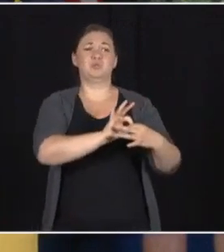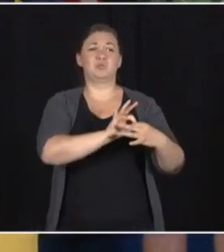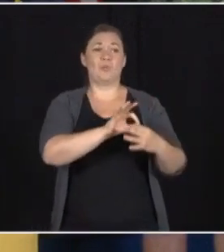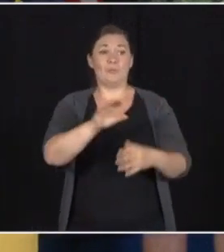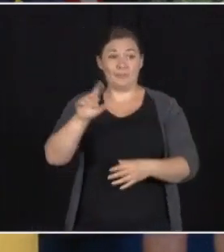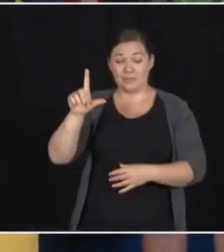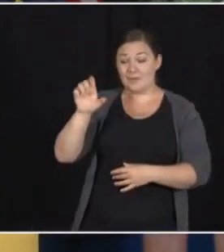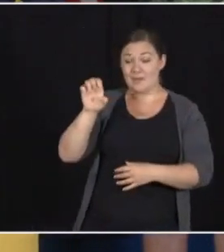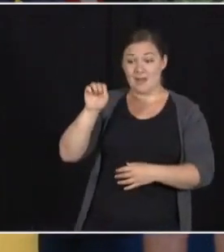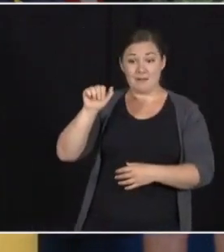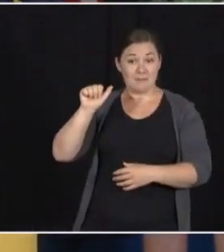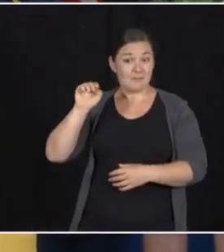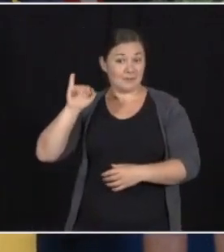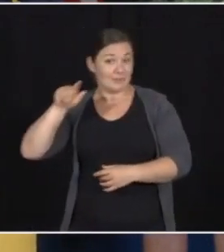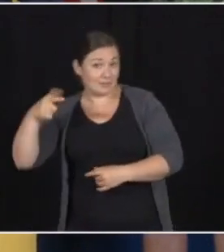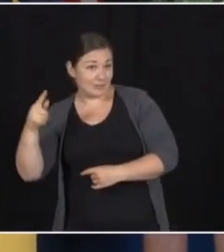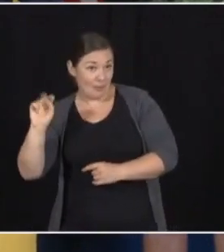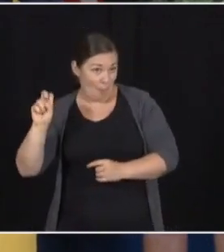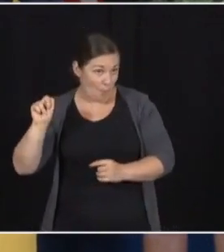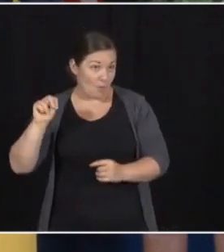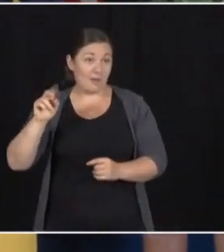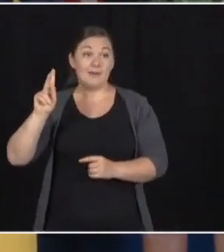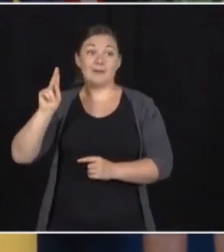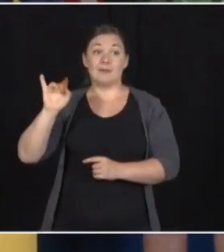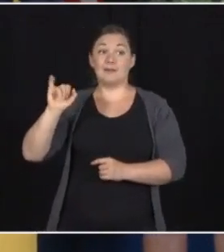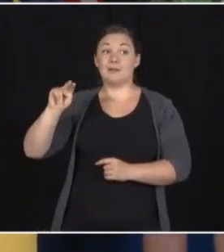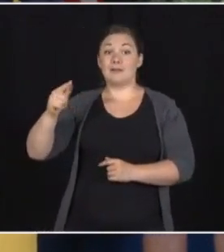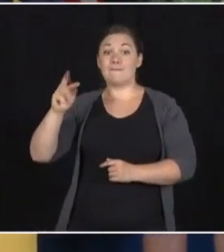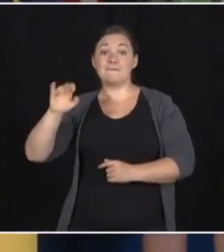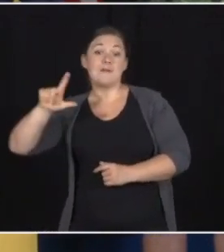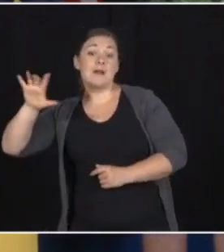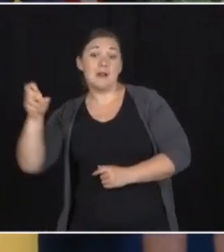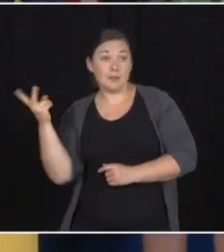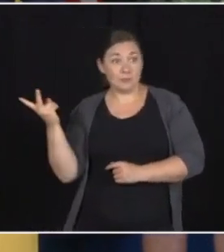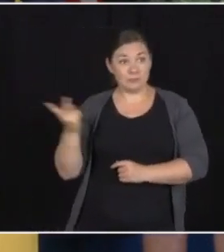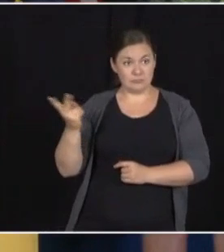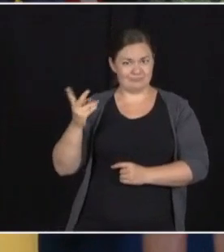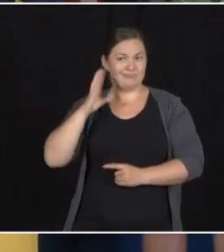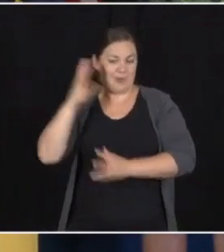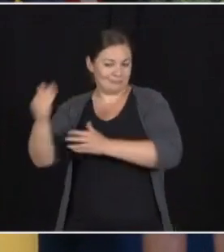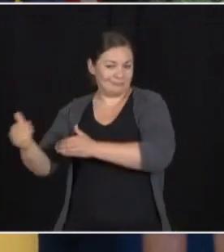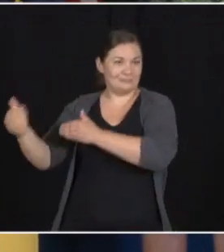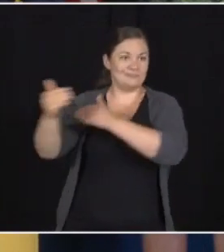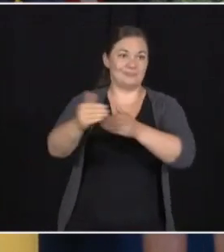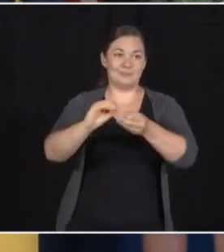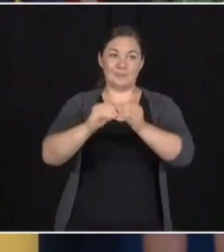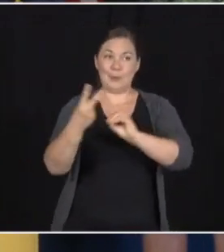We are moving Bloomington and Kingsville into stage II. As of 12:01 tomorrow morning,